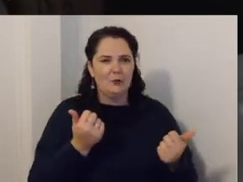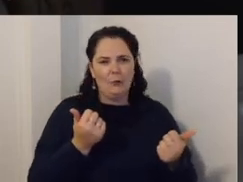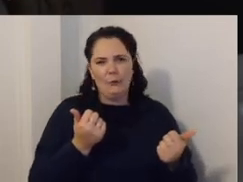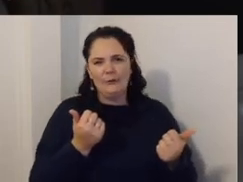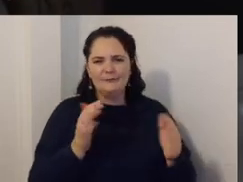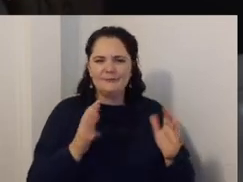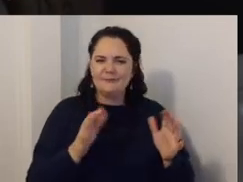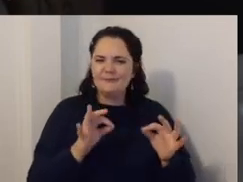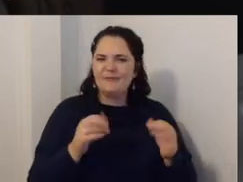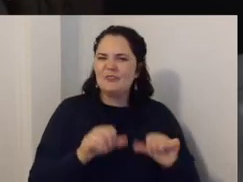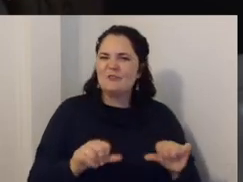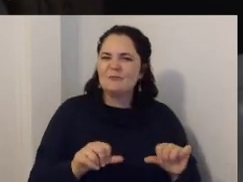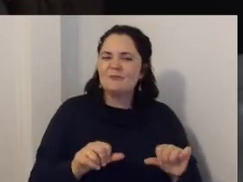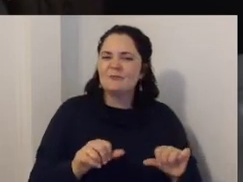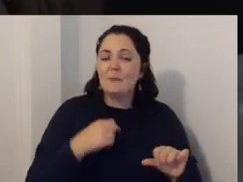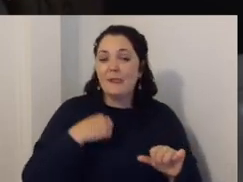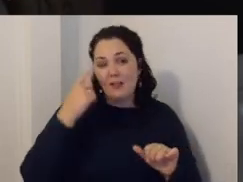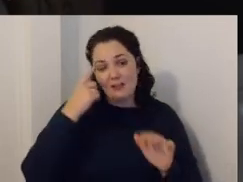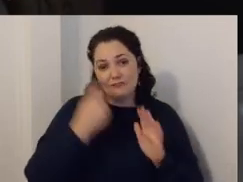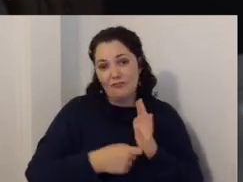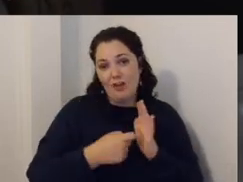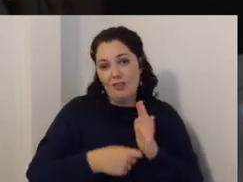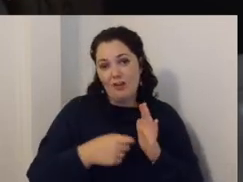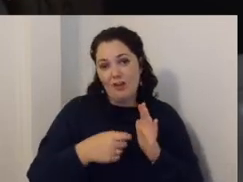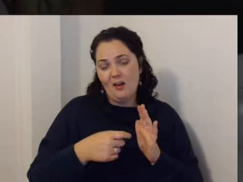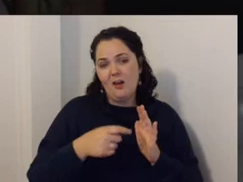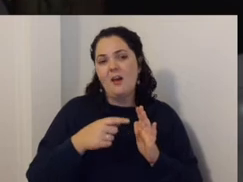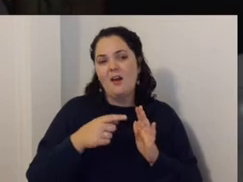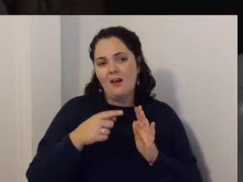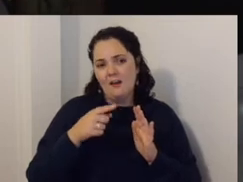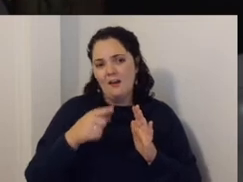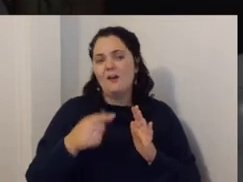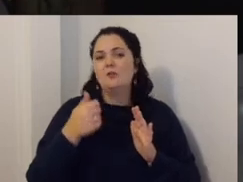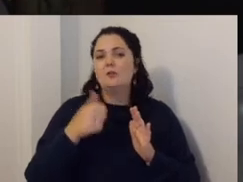I think you're much better off just using your finger if you want to do a little bit of blending